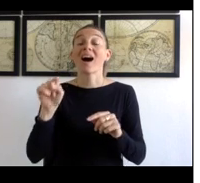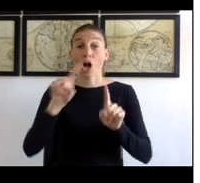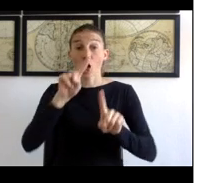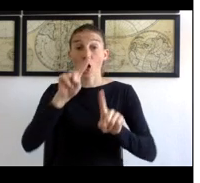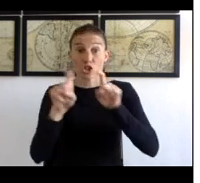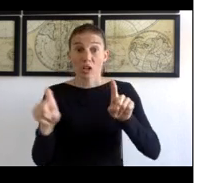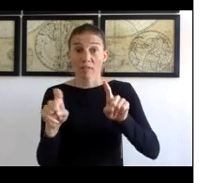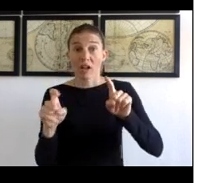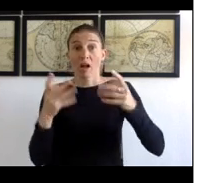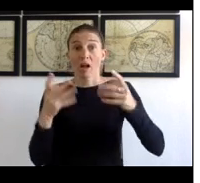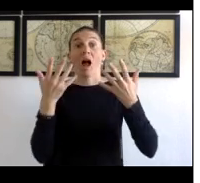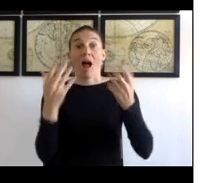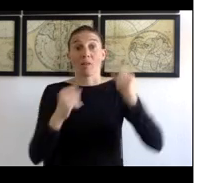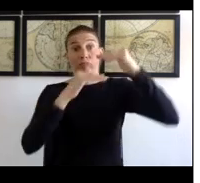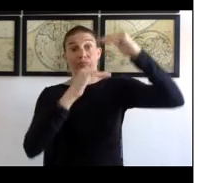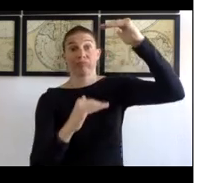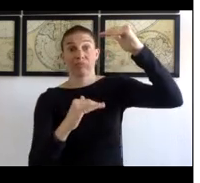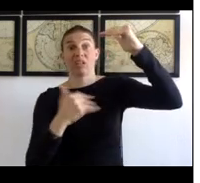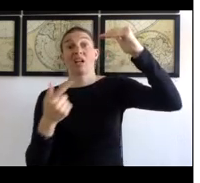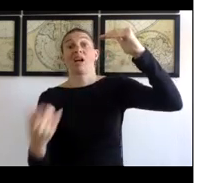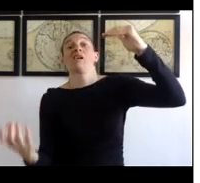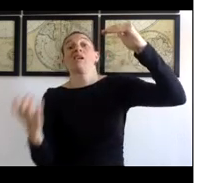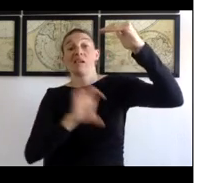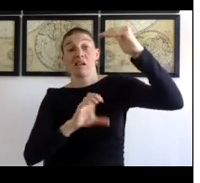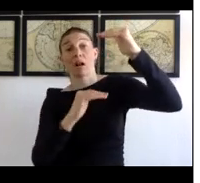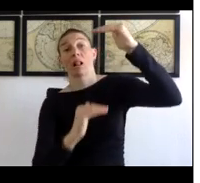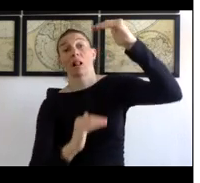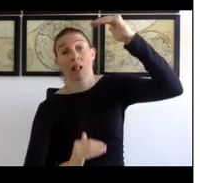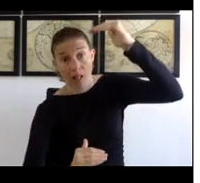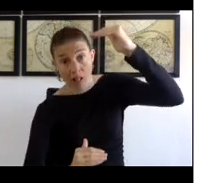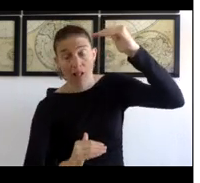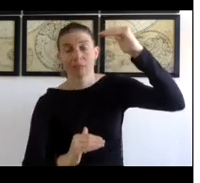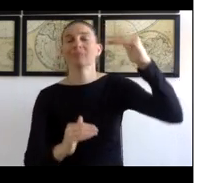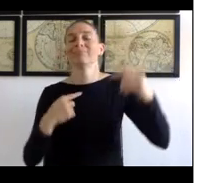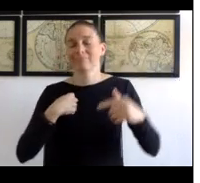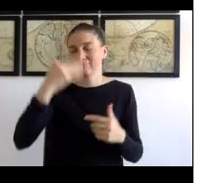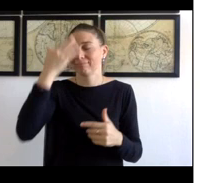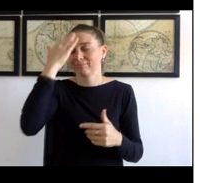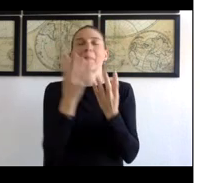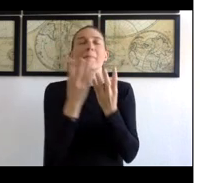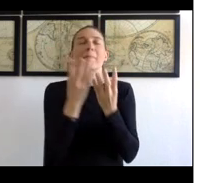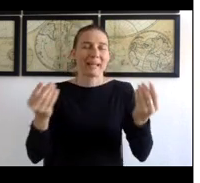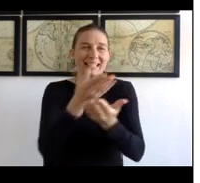We know that all statistical offices are facing respondent fatigue